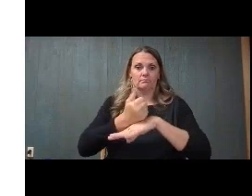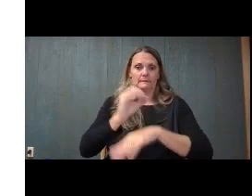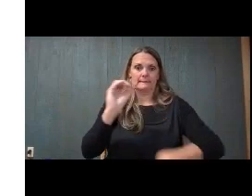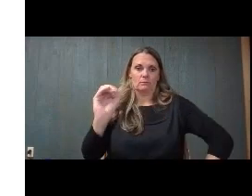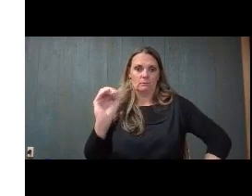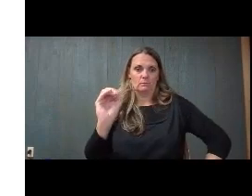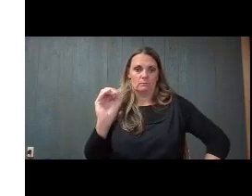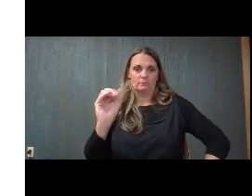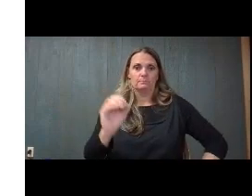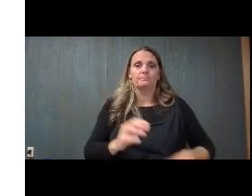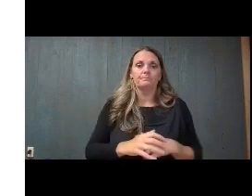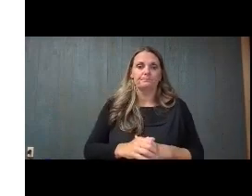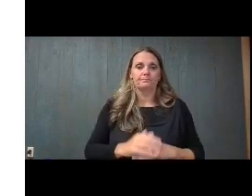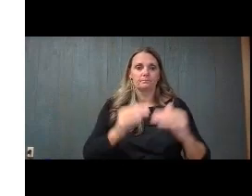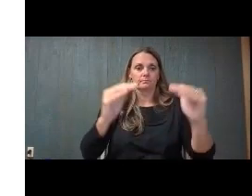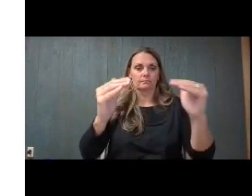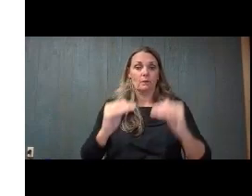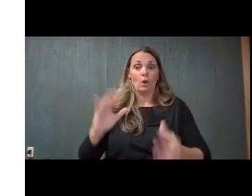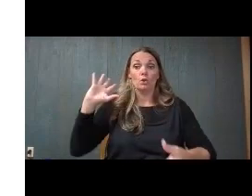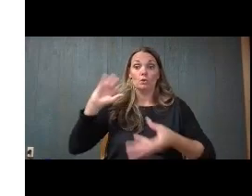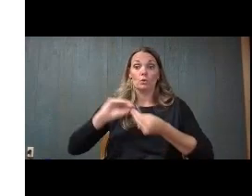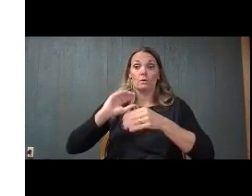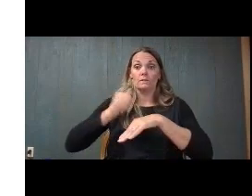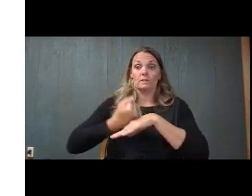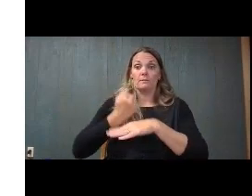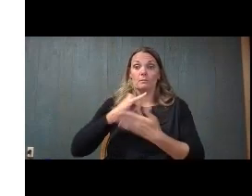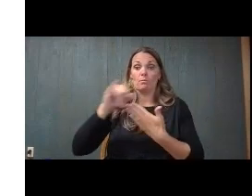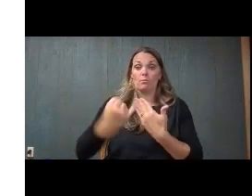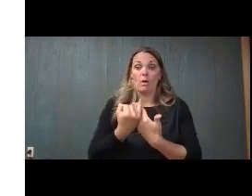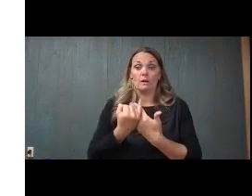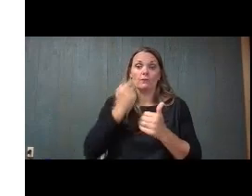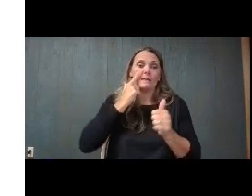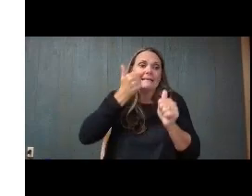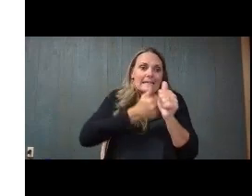You can then see the total establishment project costs for each year of the project.